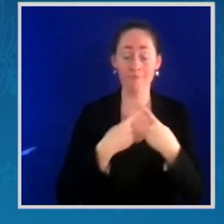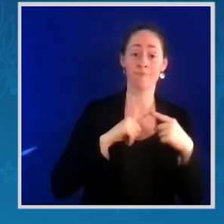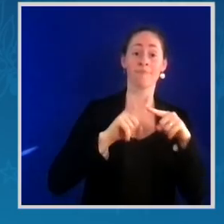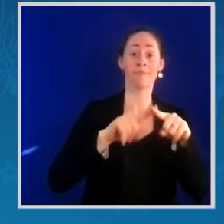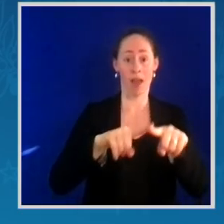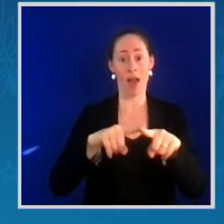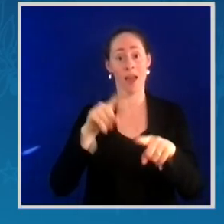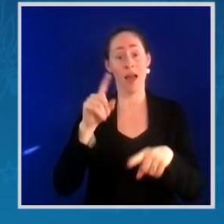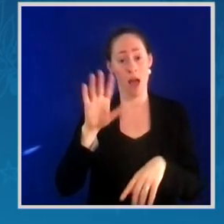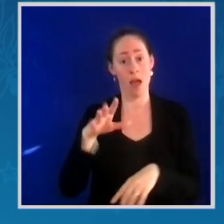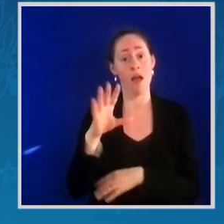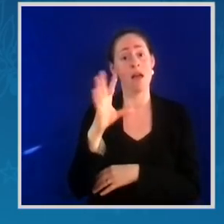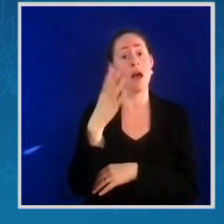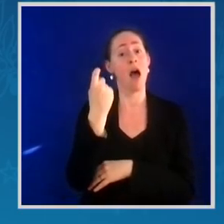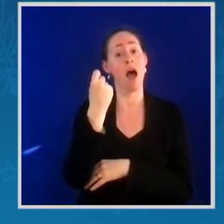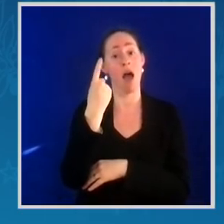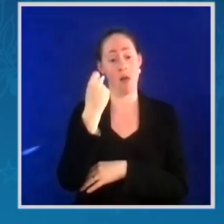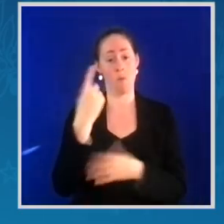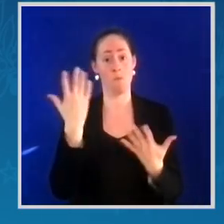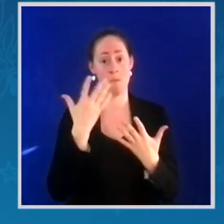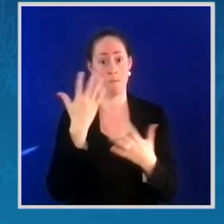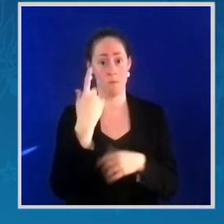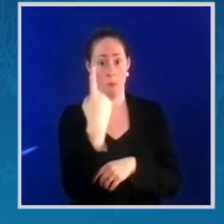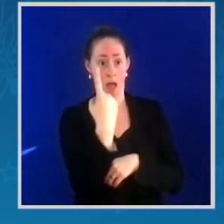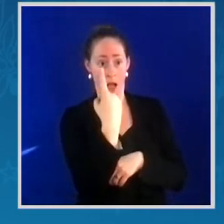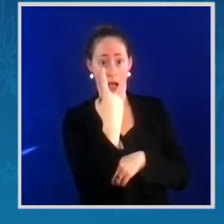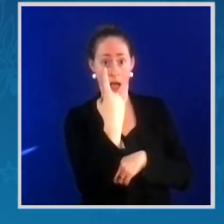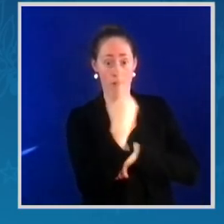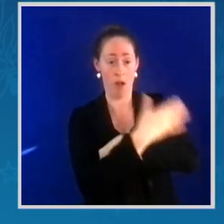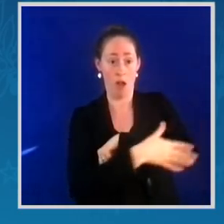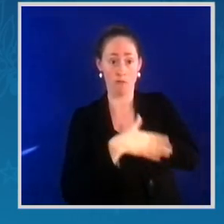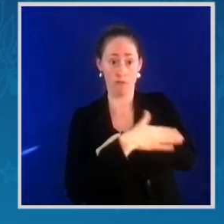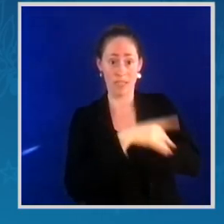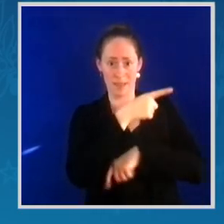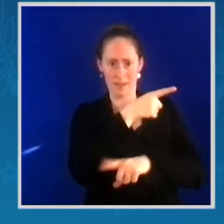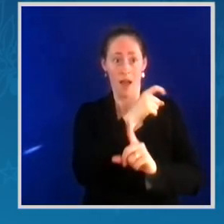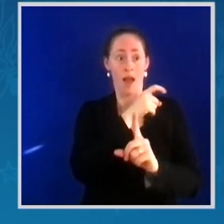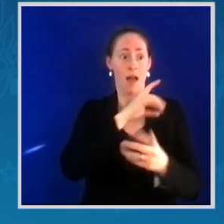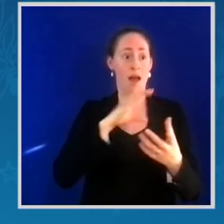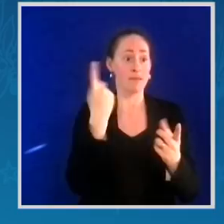And certainly when we look at the relationships between the United States and our neighbors